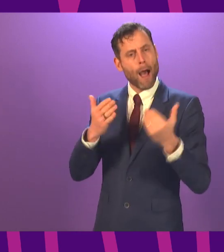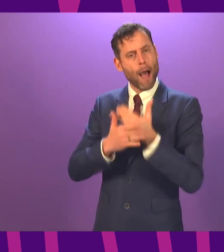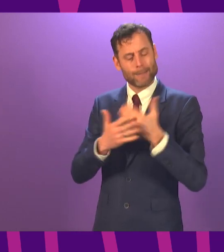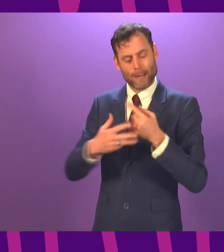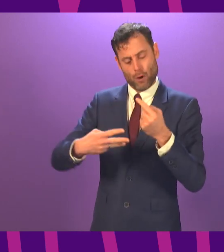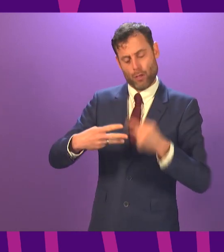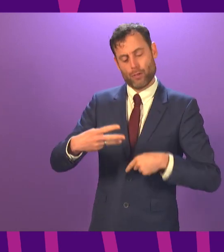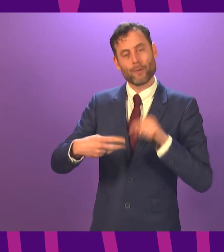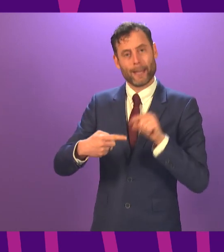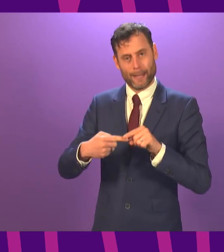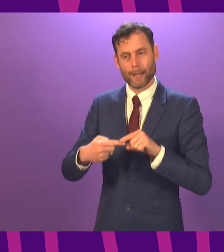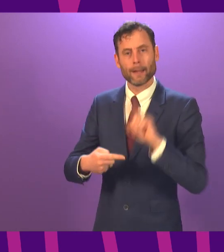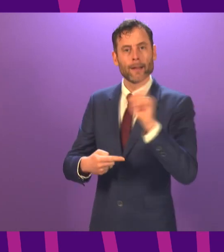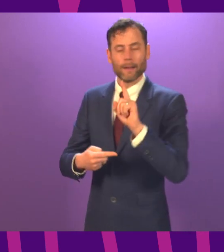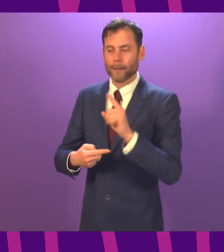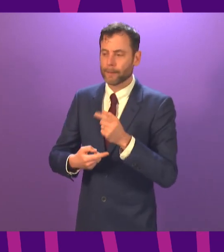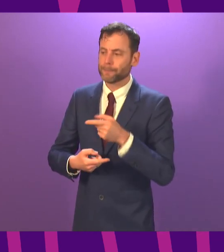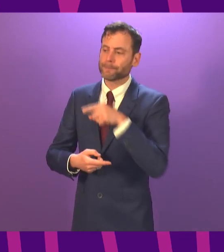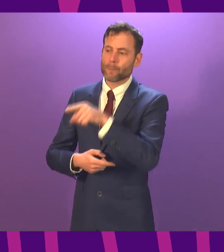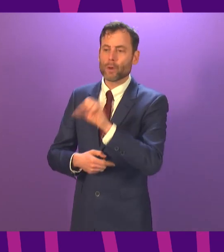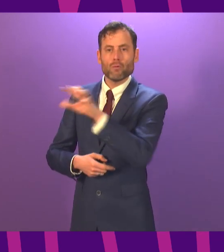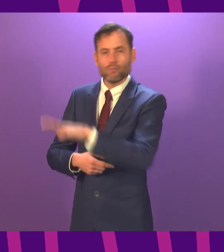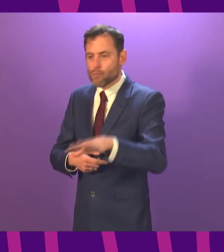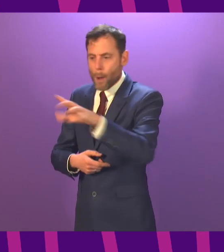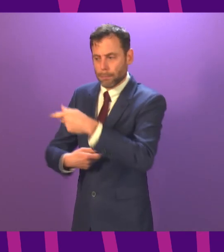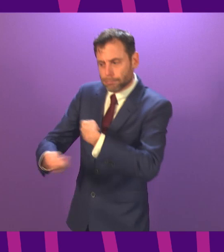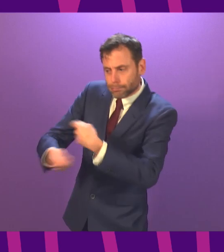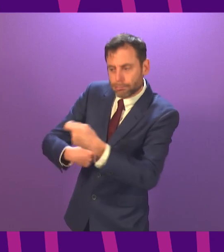is the situation in relation to cross-channel trade. The news that France has lifted its